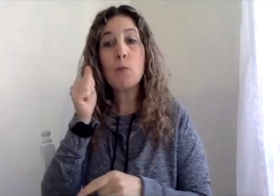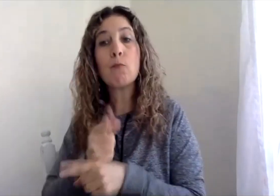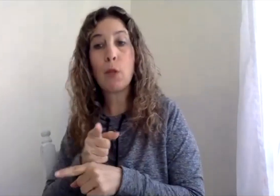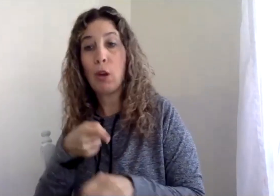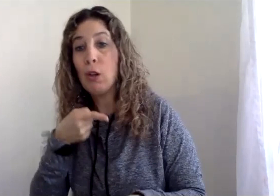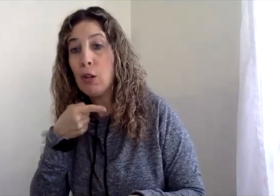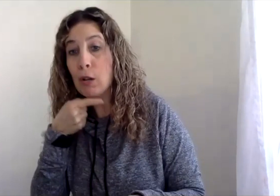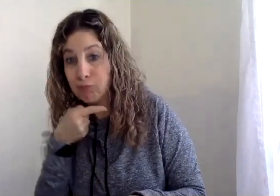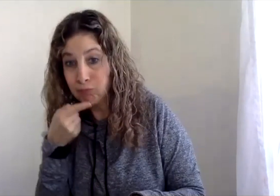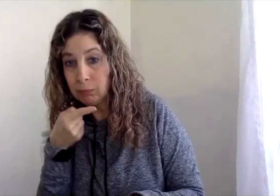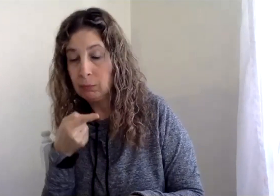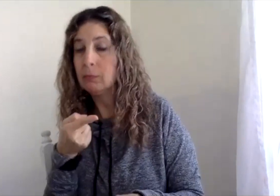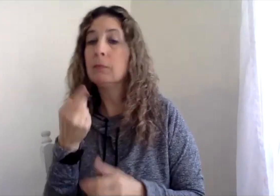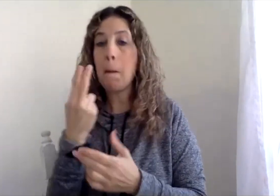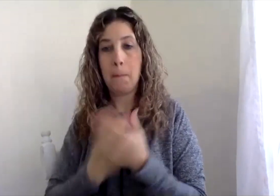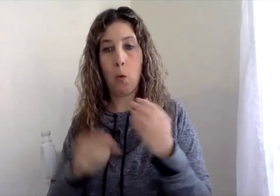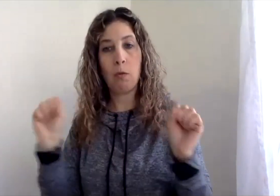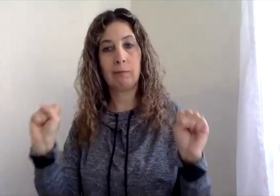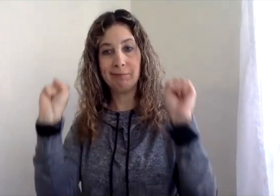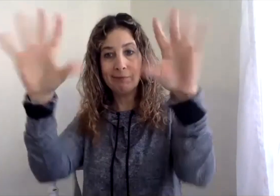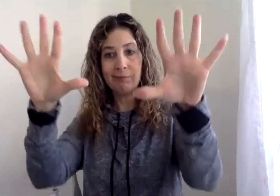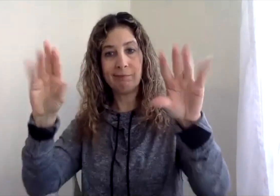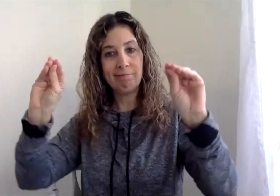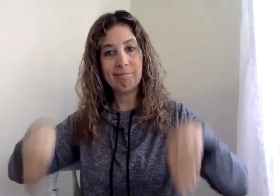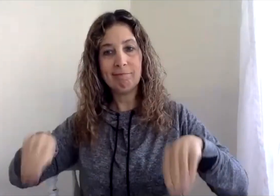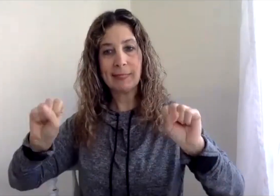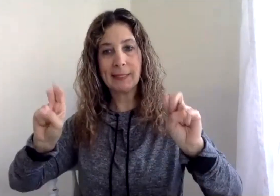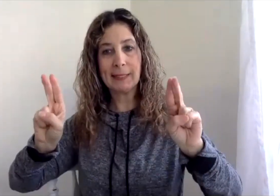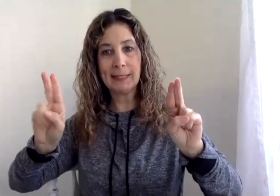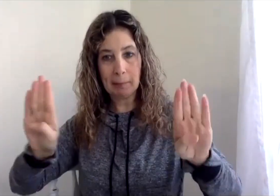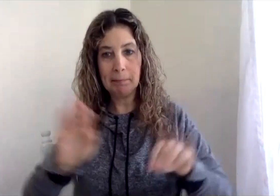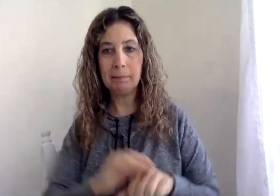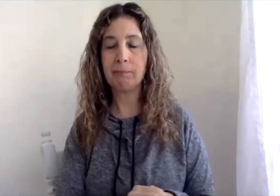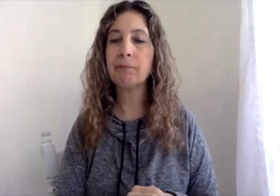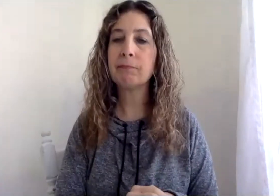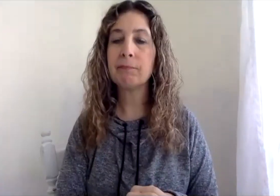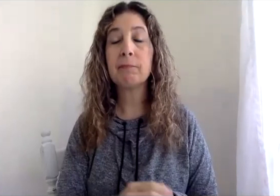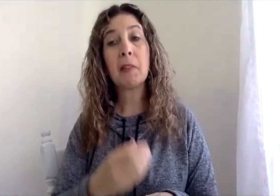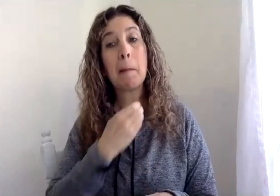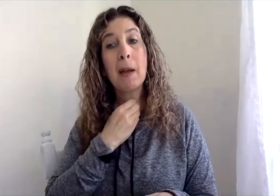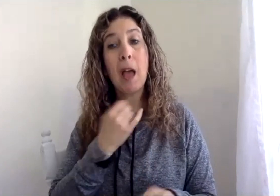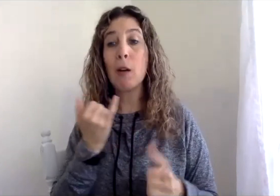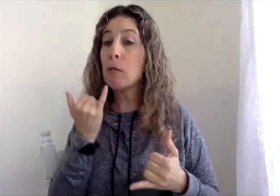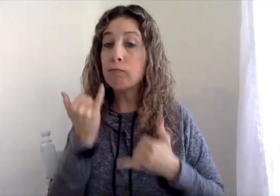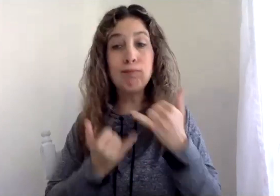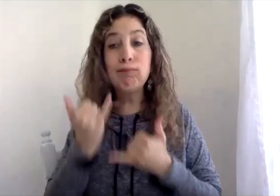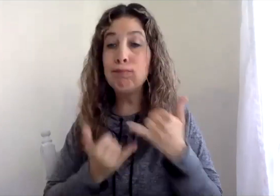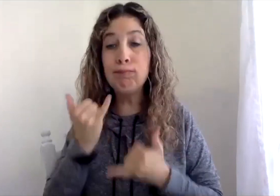Now, Amanda was deaf and her brother could hear both submitted their resumes to be substitute teachers.